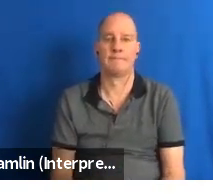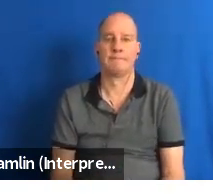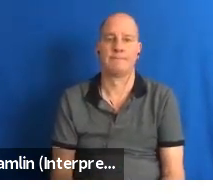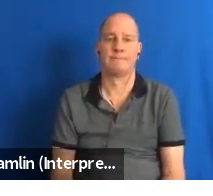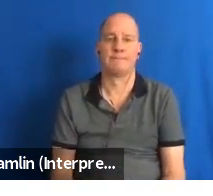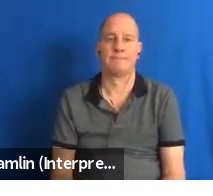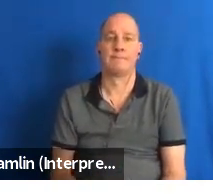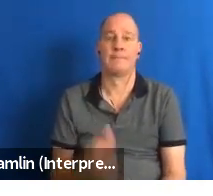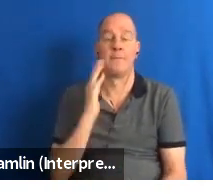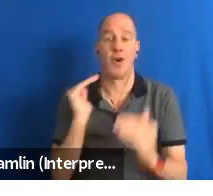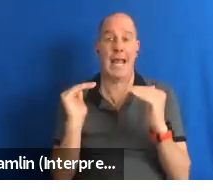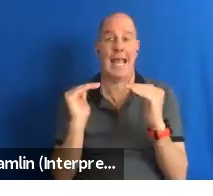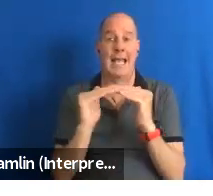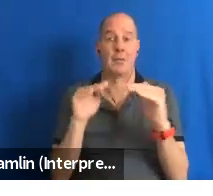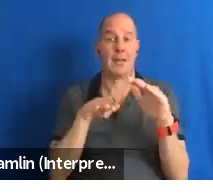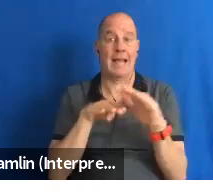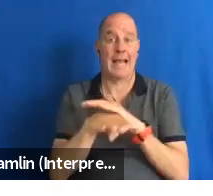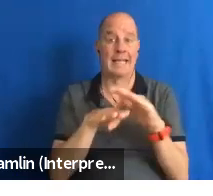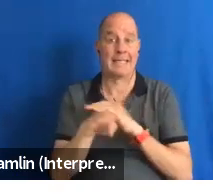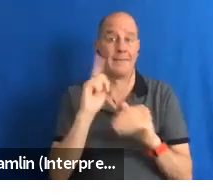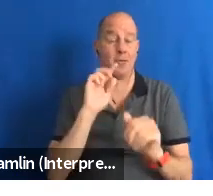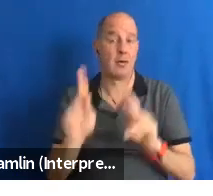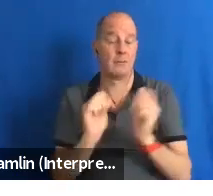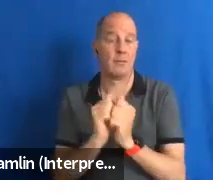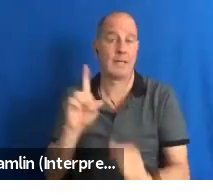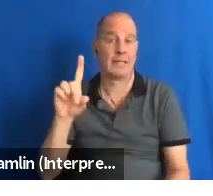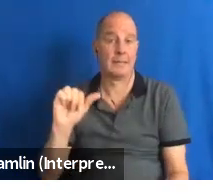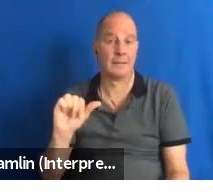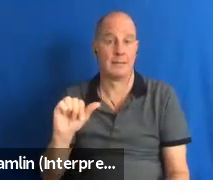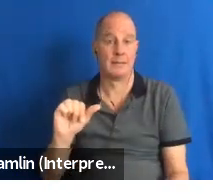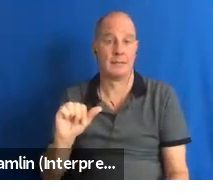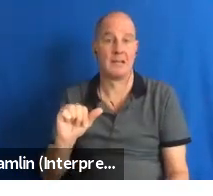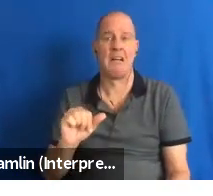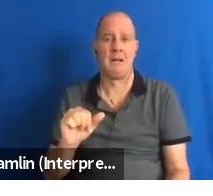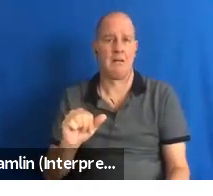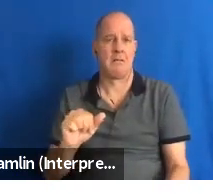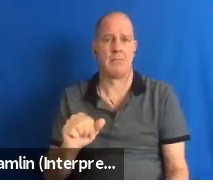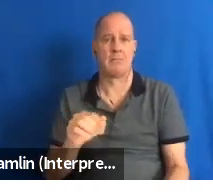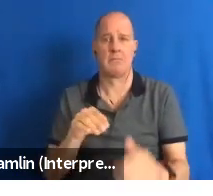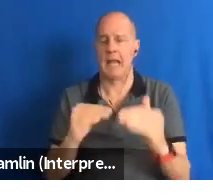for people with disabilities. That's including communication access, including language access,